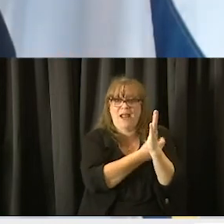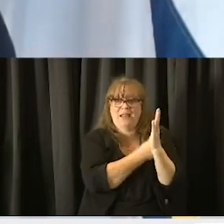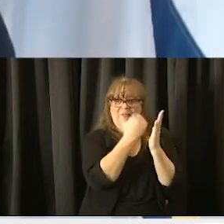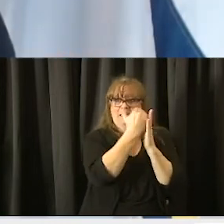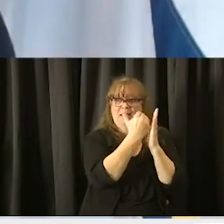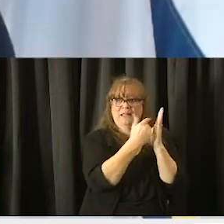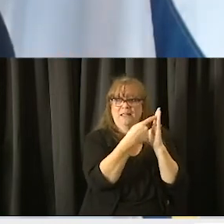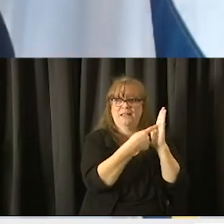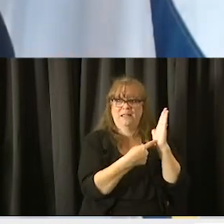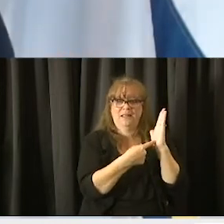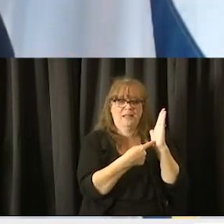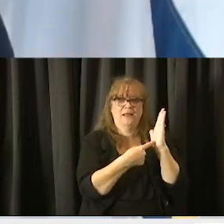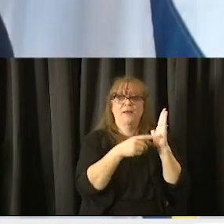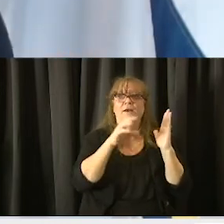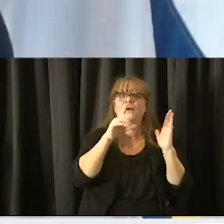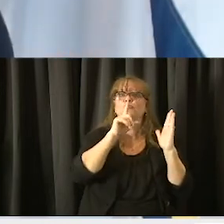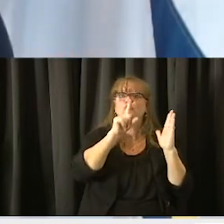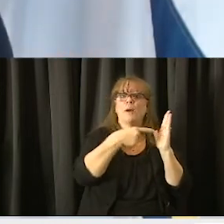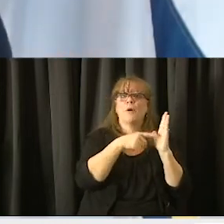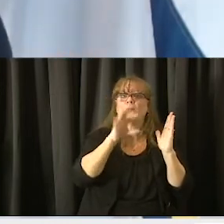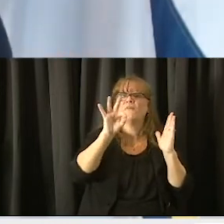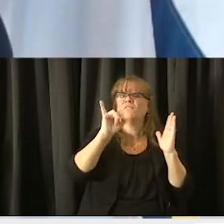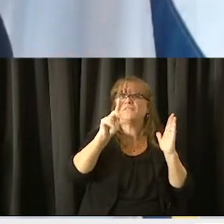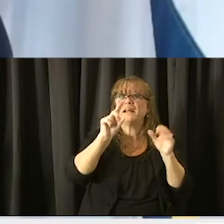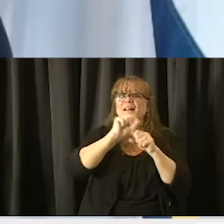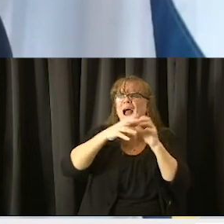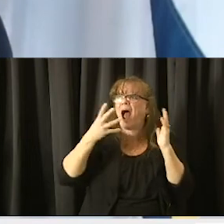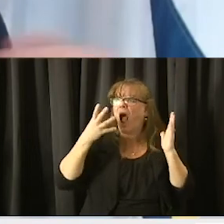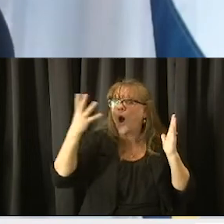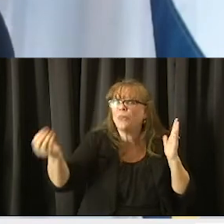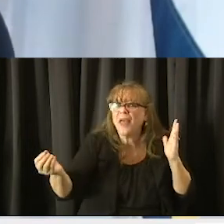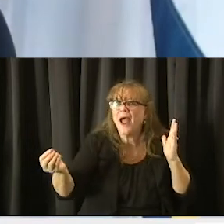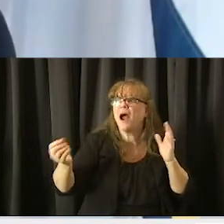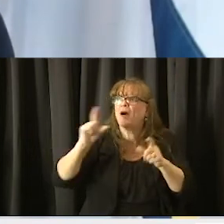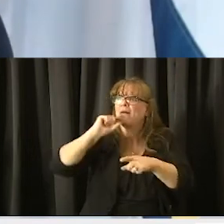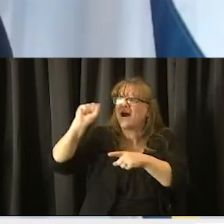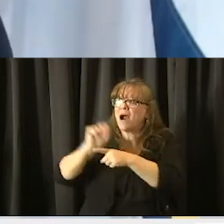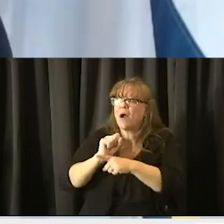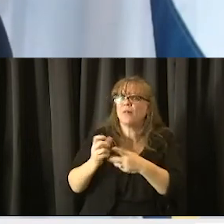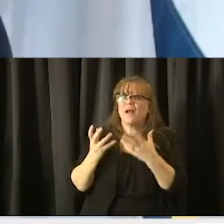so the way that it applies first to journalists is it's to feel journalists so it shouldn't be a